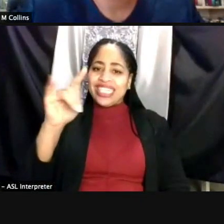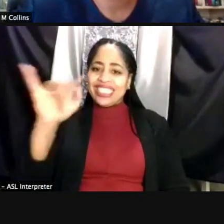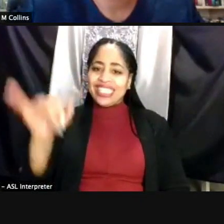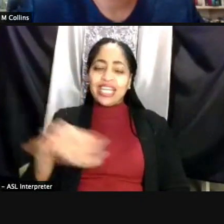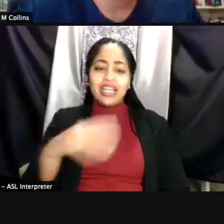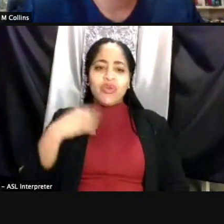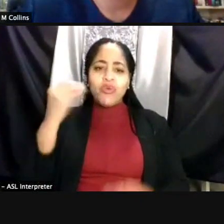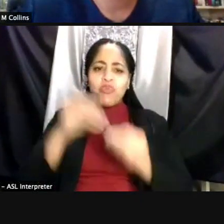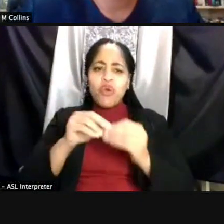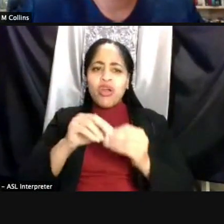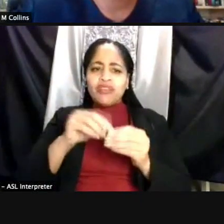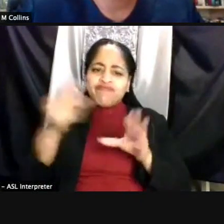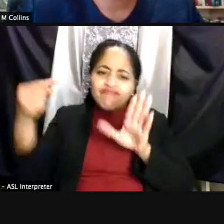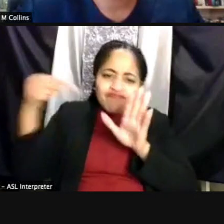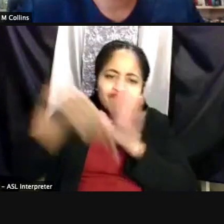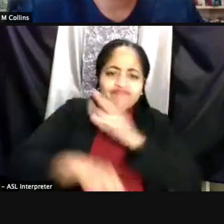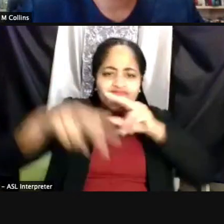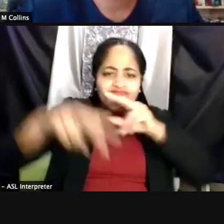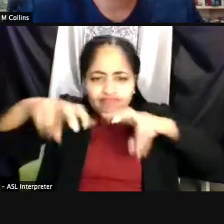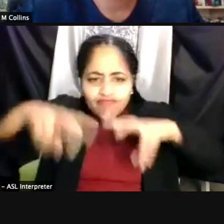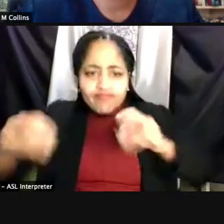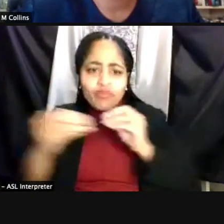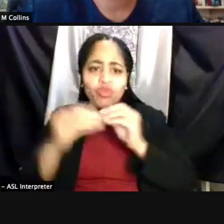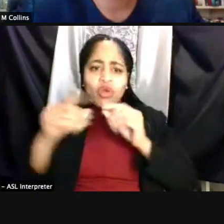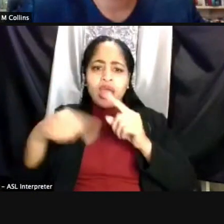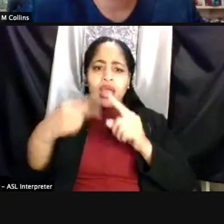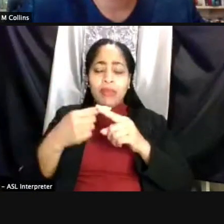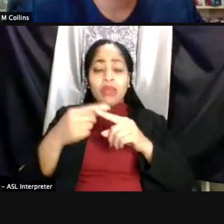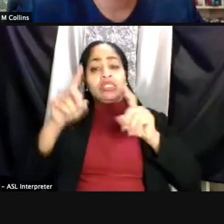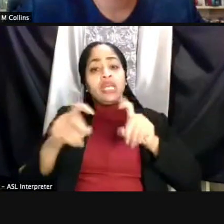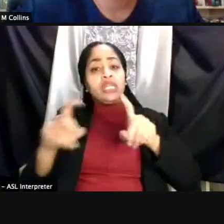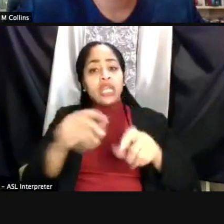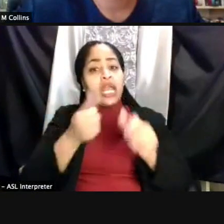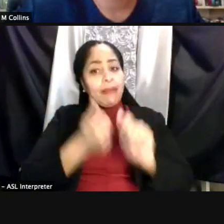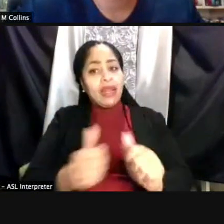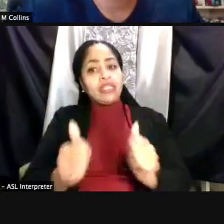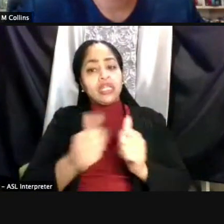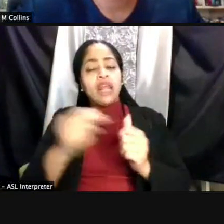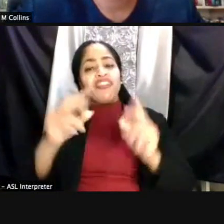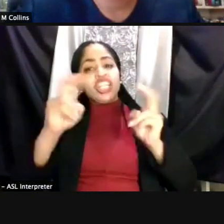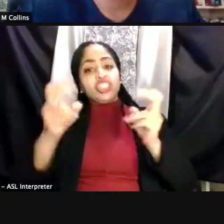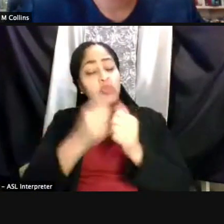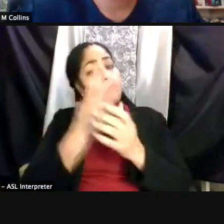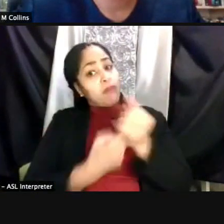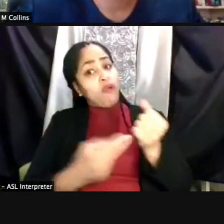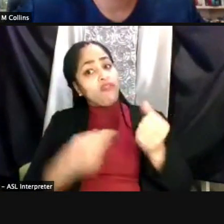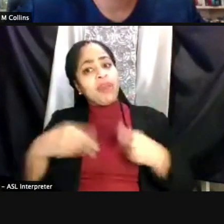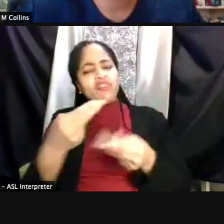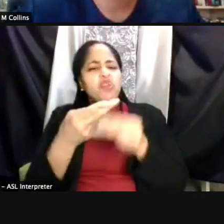into testing and compliance as well as the vaccine issues with both of them. So I'm just gonna give you a brief overview.